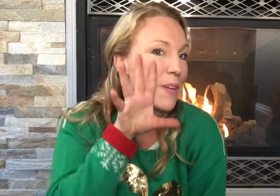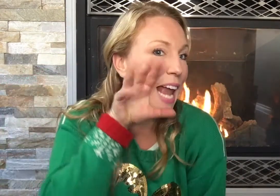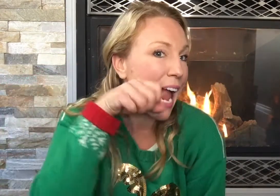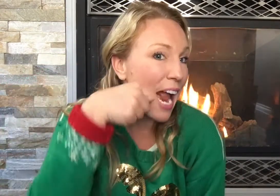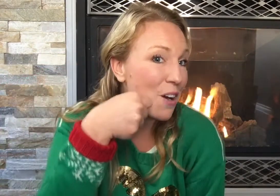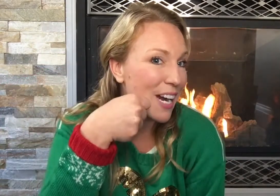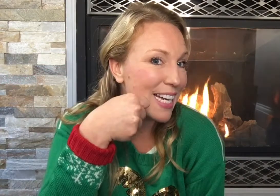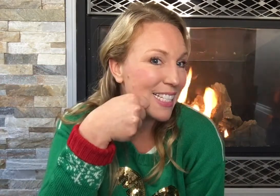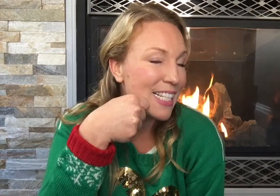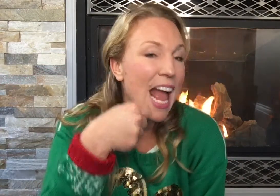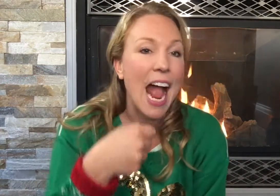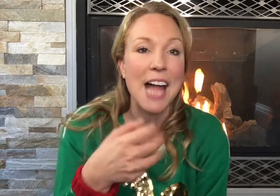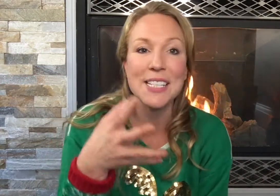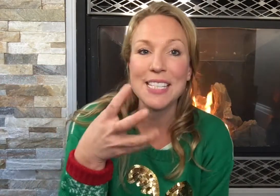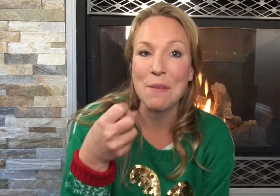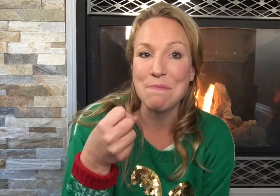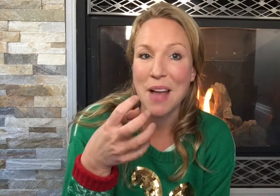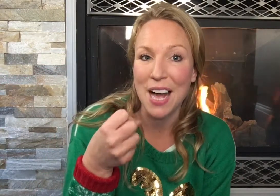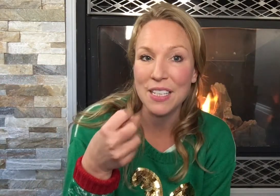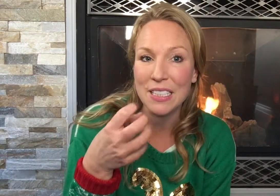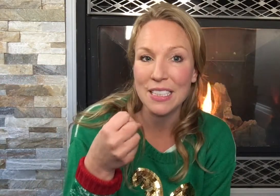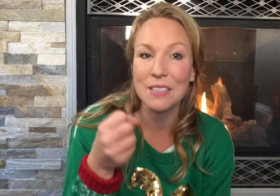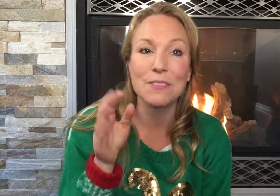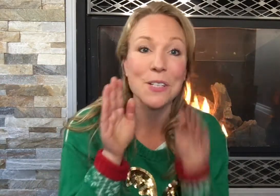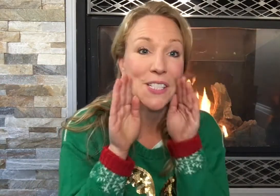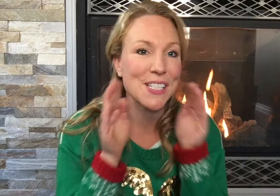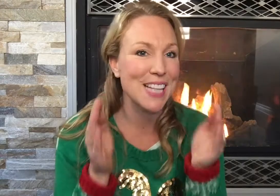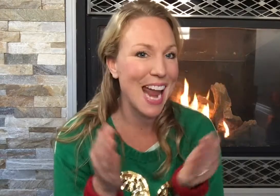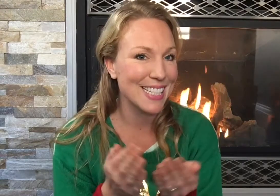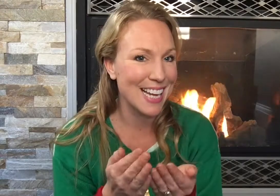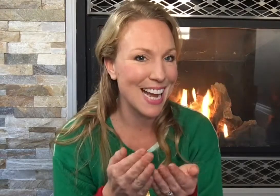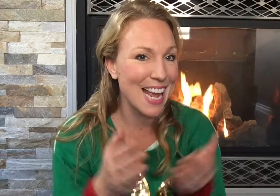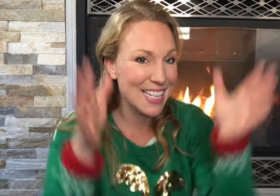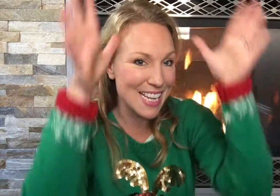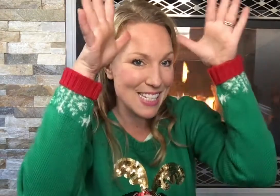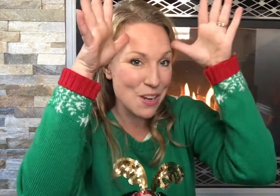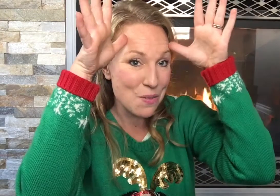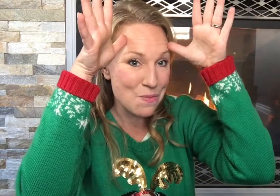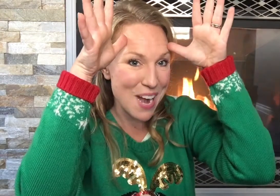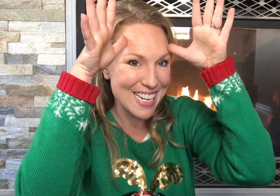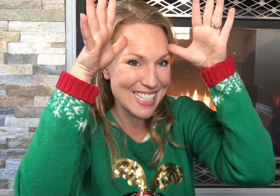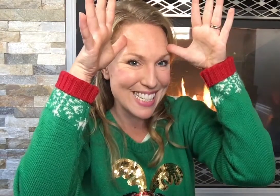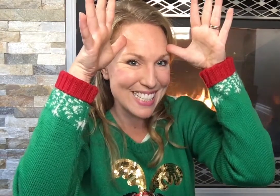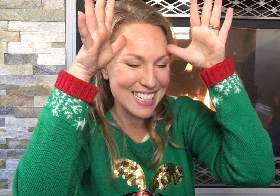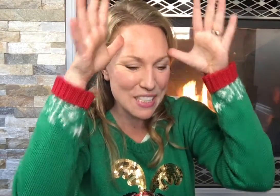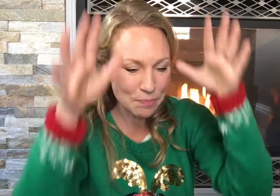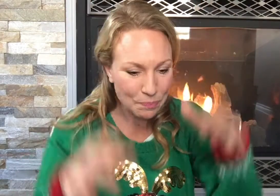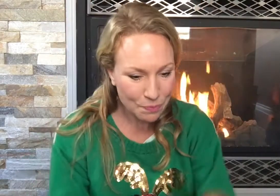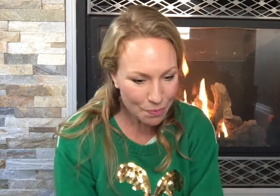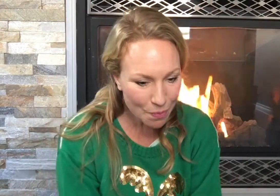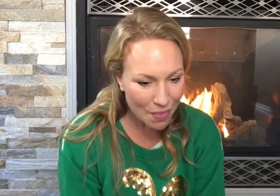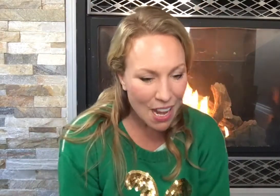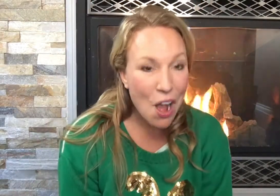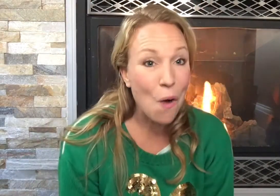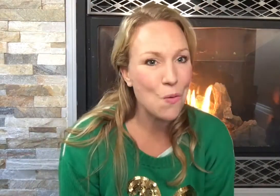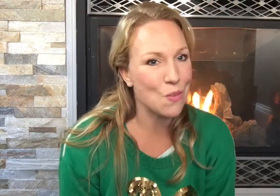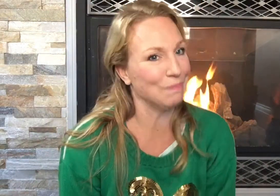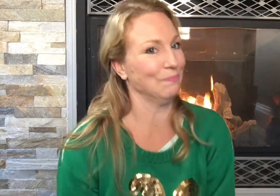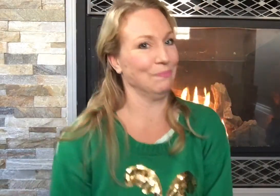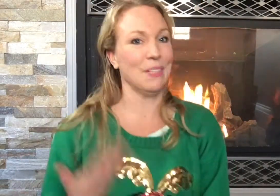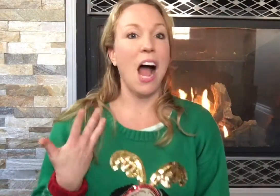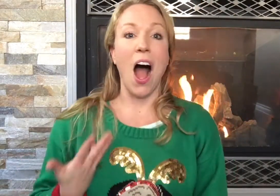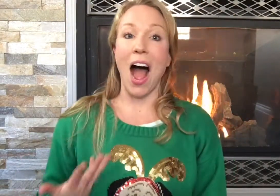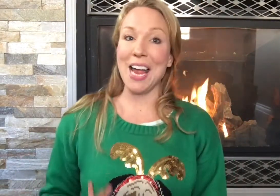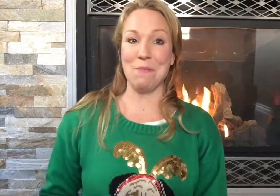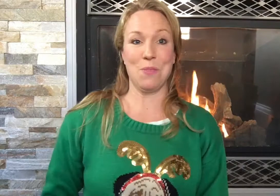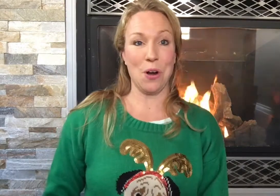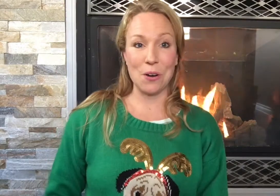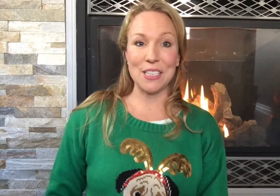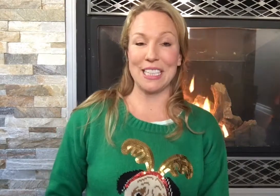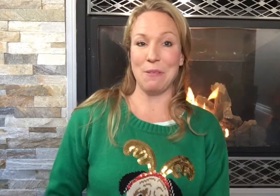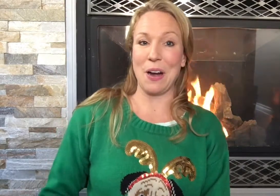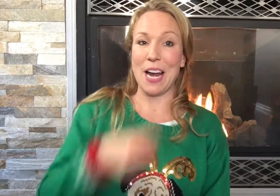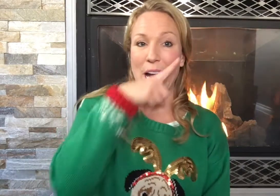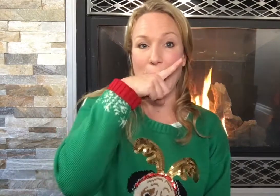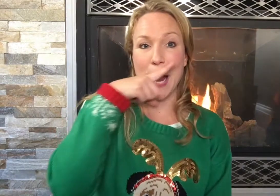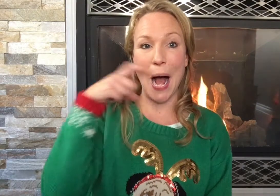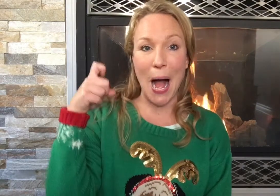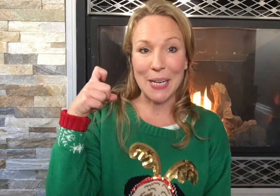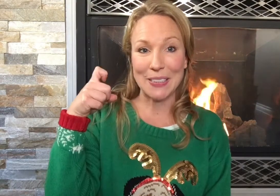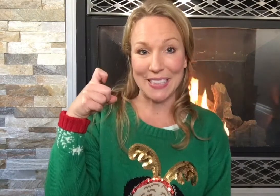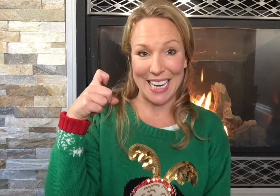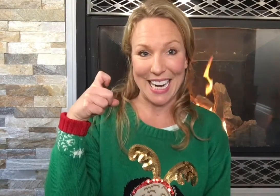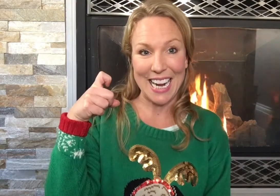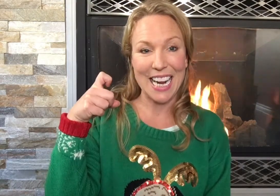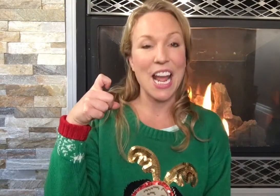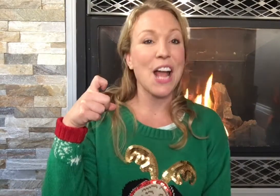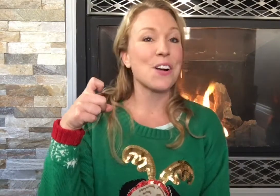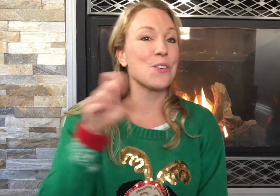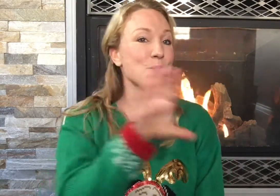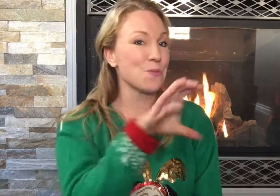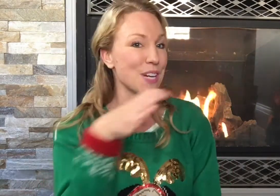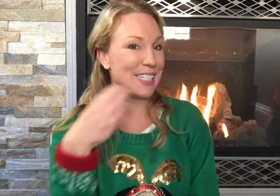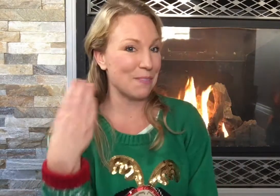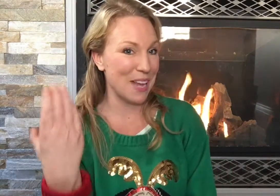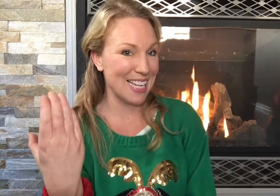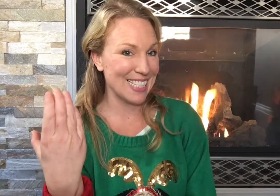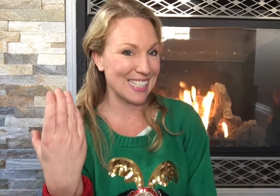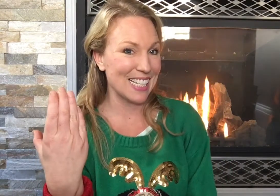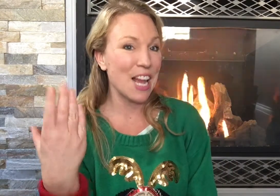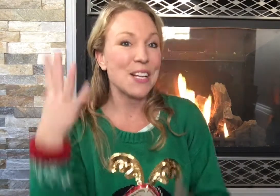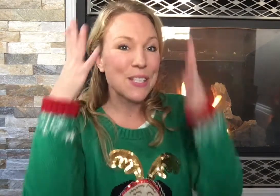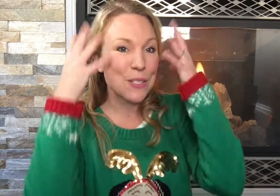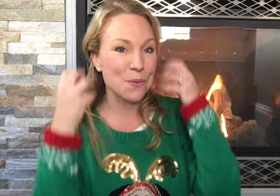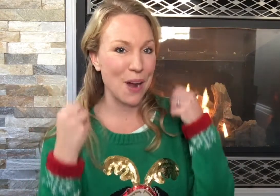CARROTS and some MILK for SANTA and his REINDEER. I am currently wearing an UGLY CHRISTMAS SWEATER.